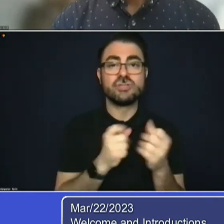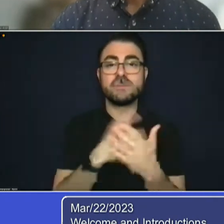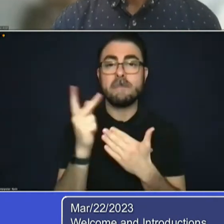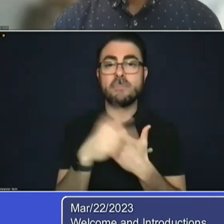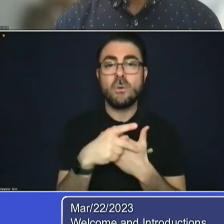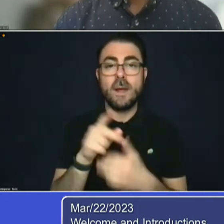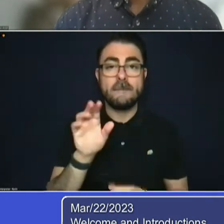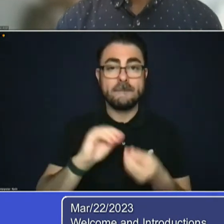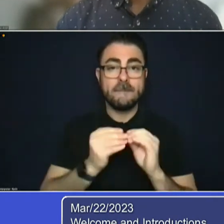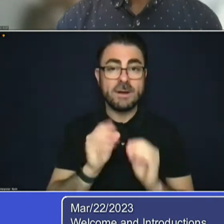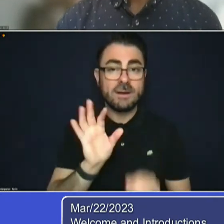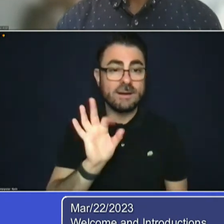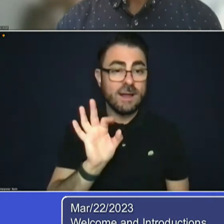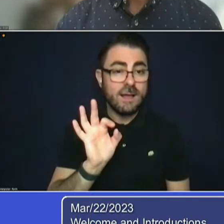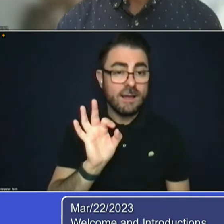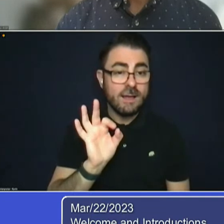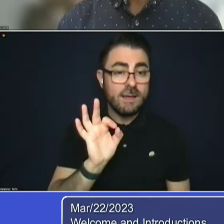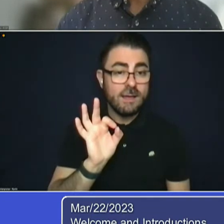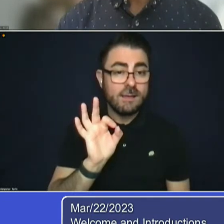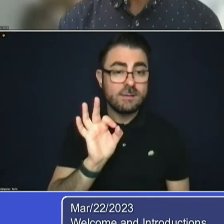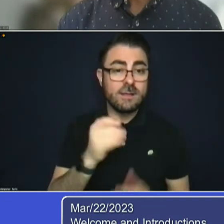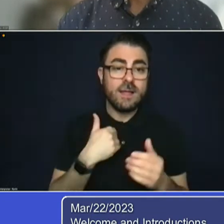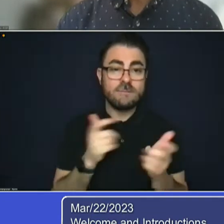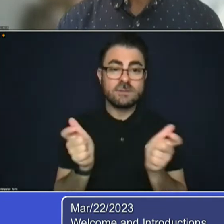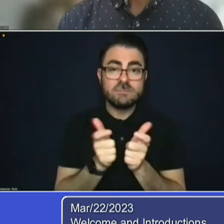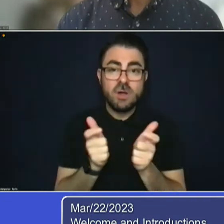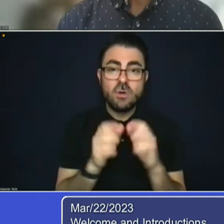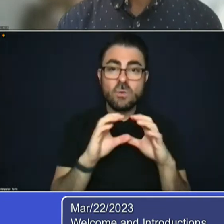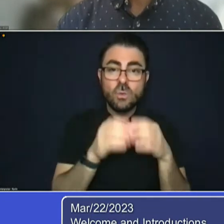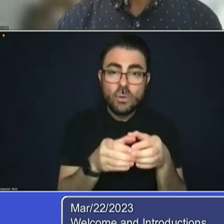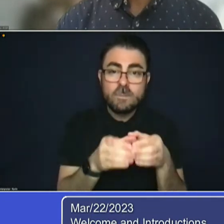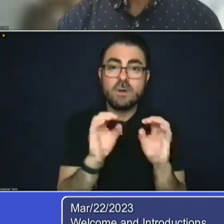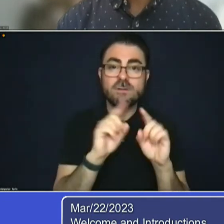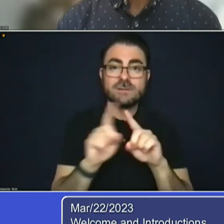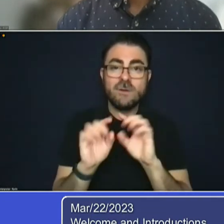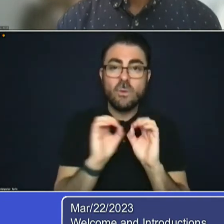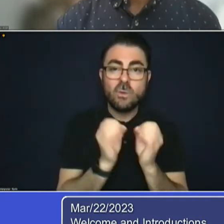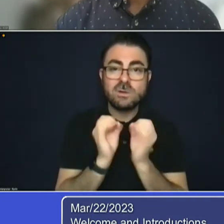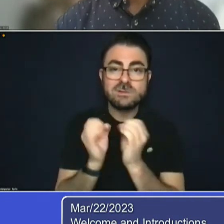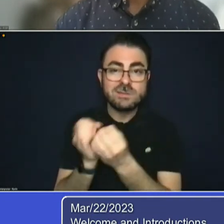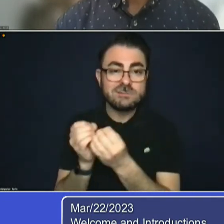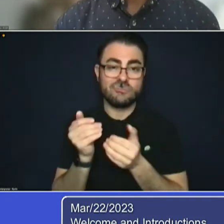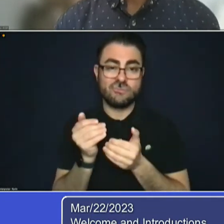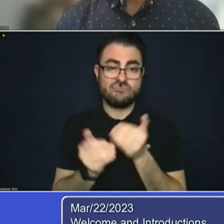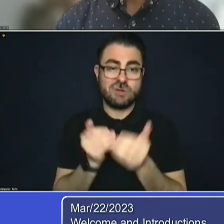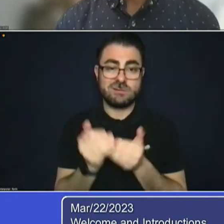AND THEN A STRATEGIC PROGRAM 9, FOCUSED ON HELPING A SMALL